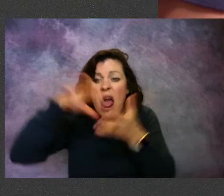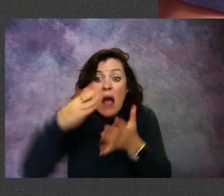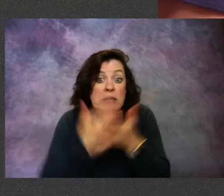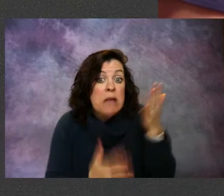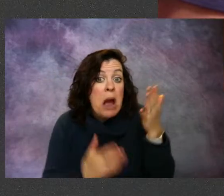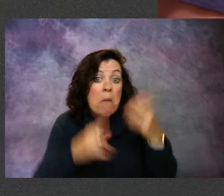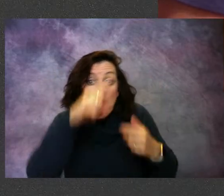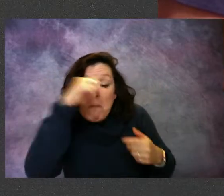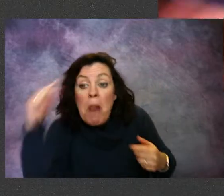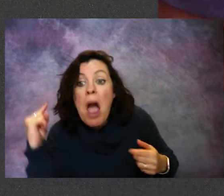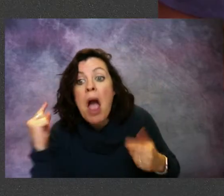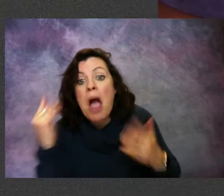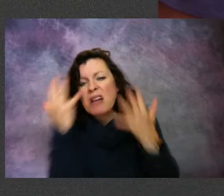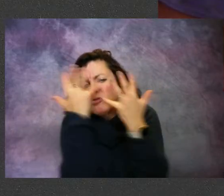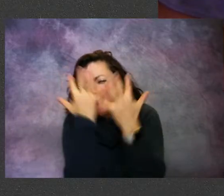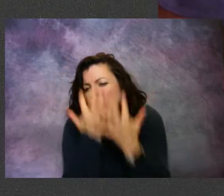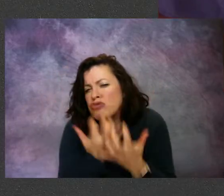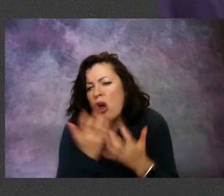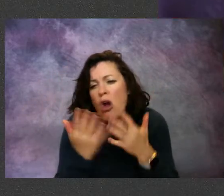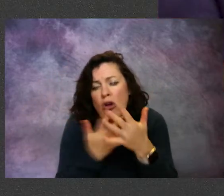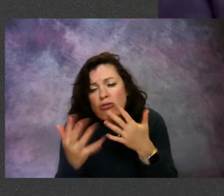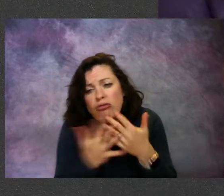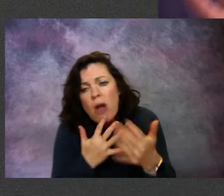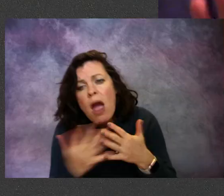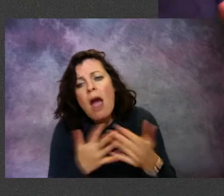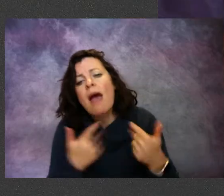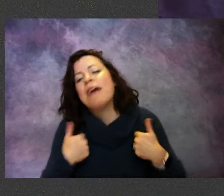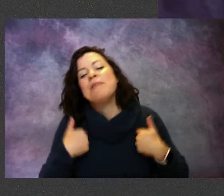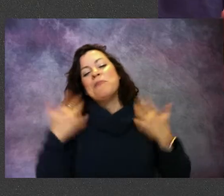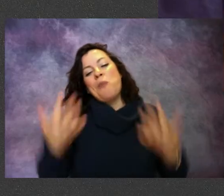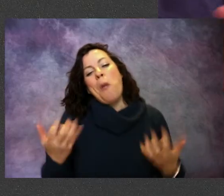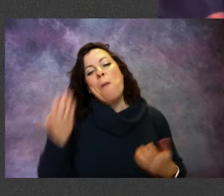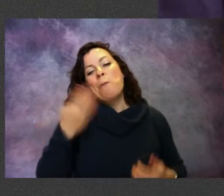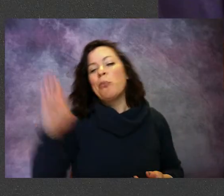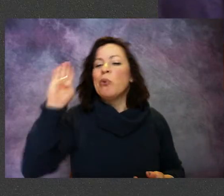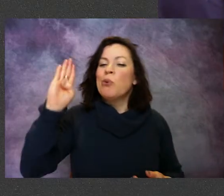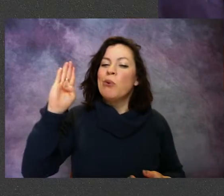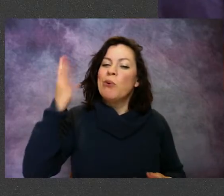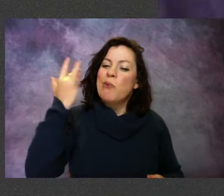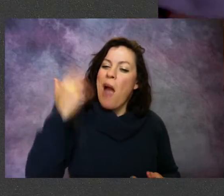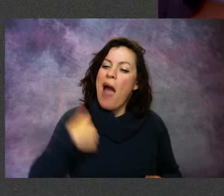I'm gonna use blue because I love the sunshine, but you can make it whatever color you want.